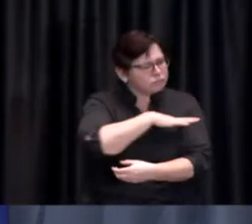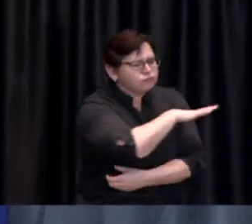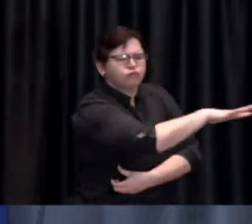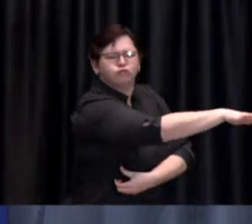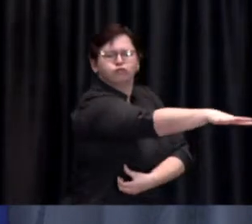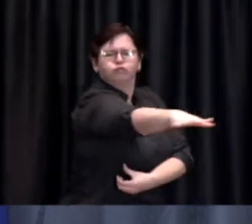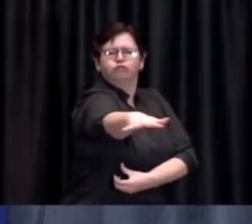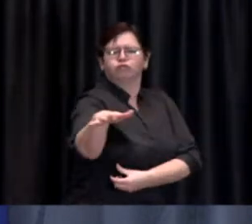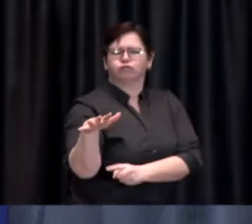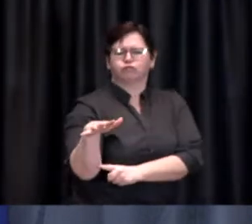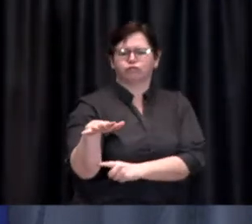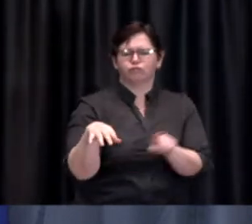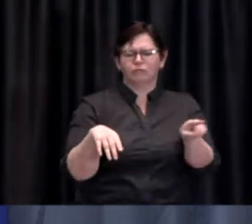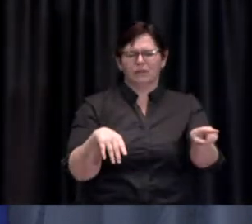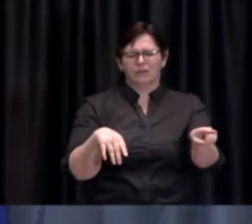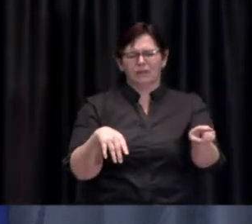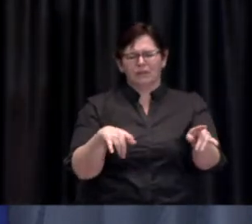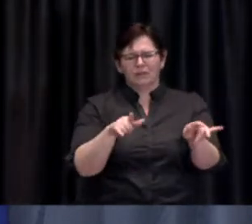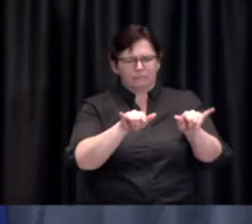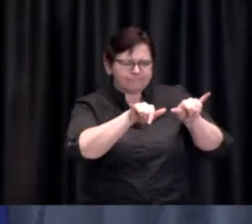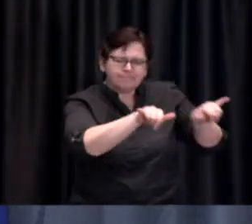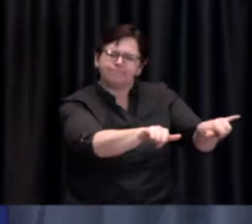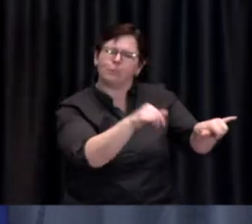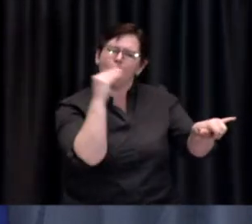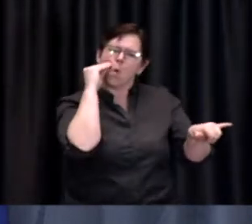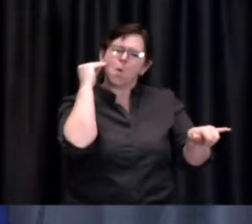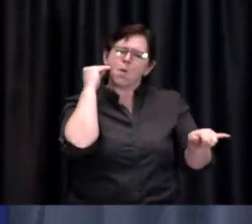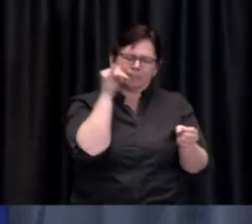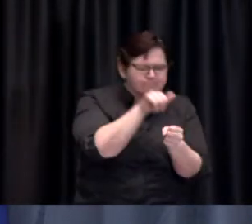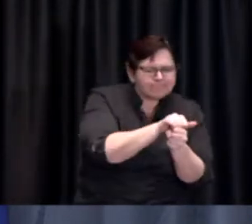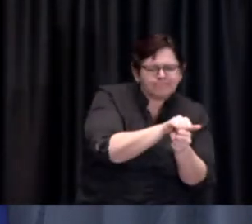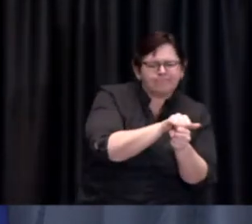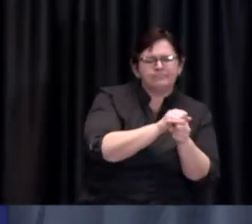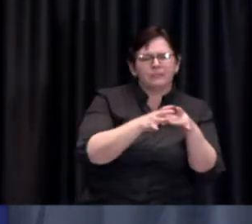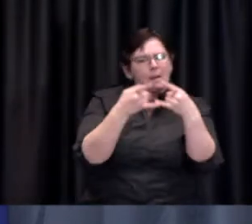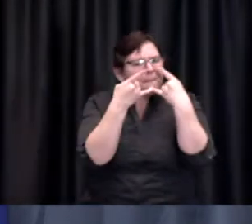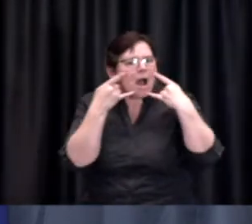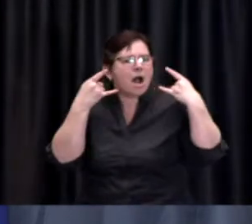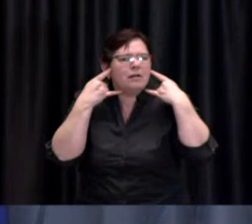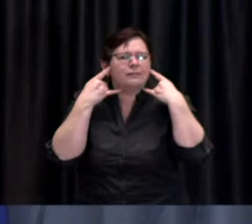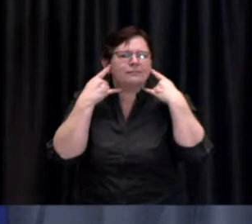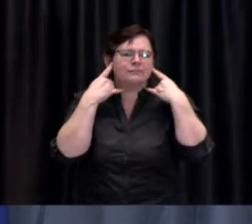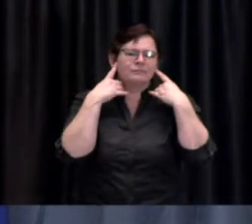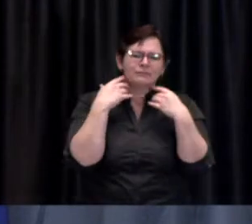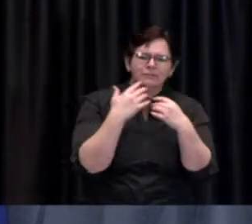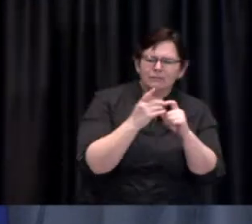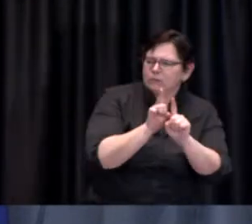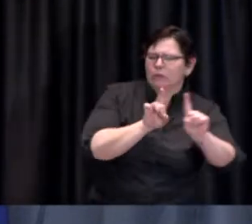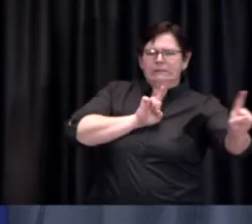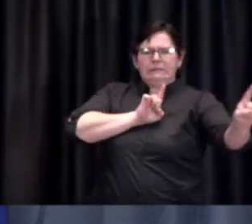they are staying home as much as possible, they are wearing masks, they are keeping their distance from others, they are avoiding gatherings,